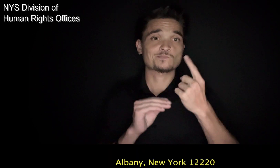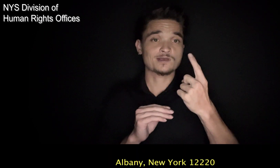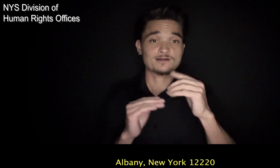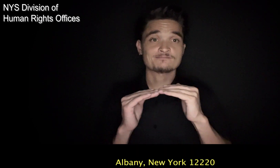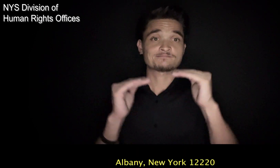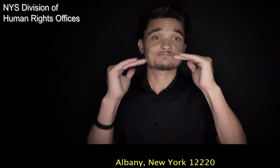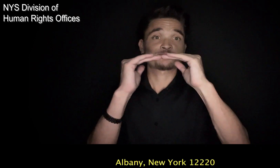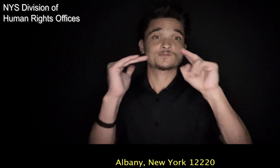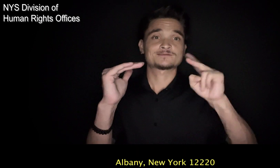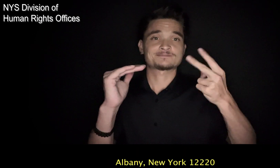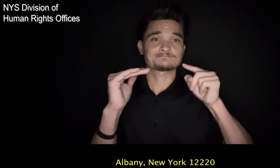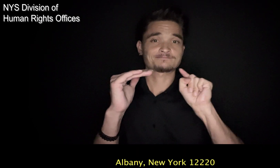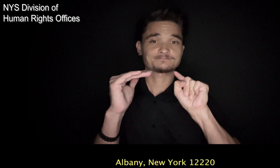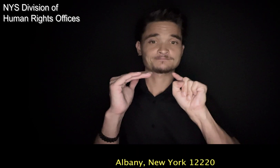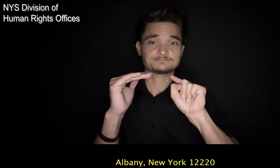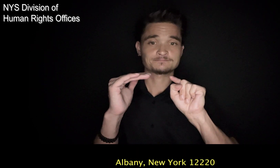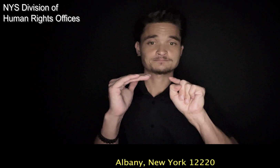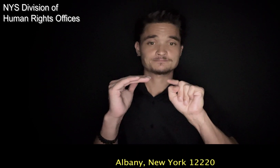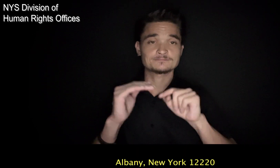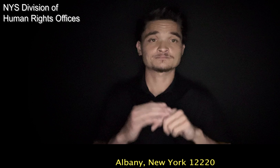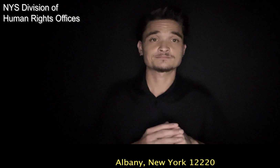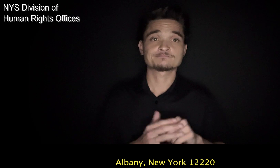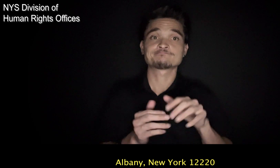Albany, New York 12220